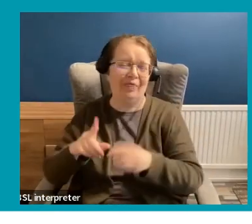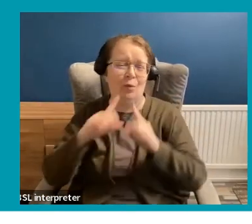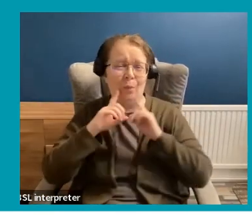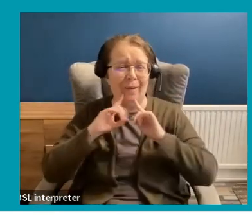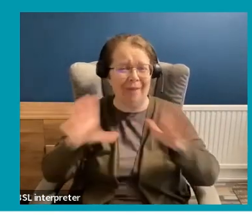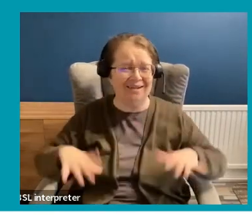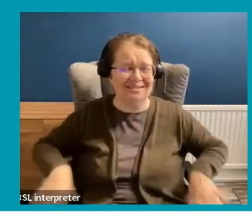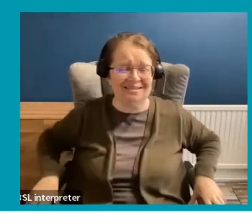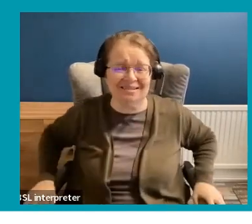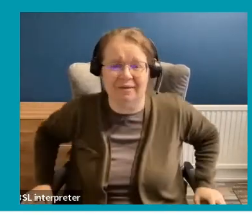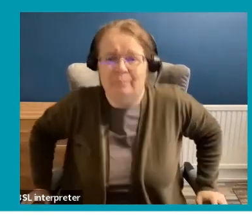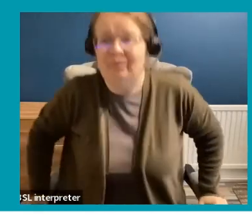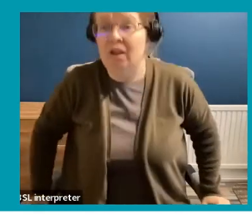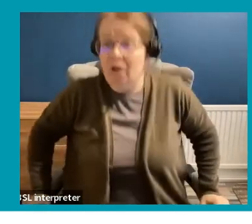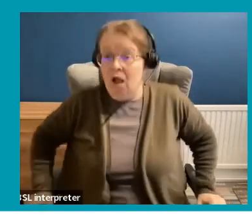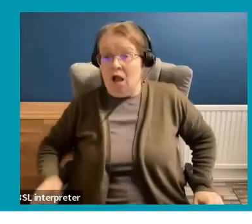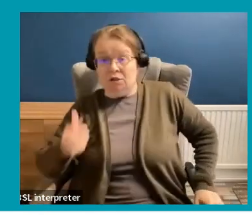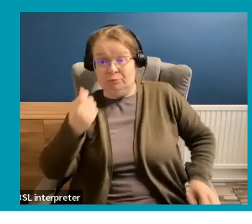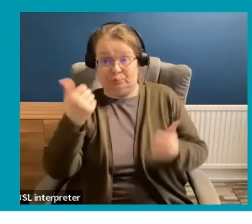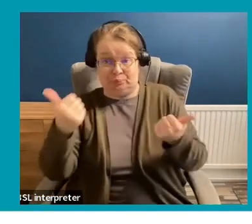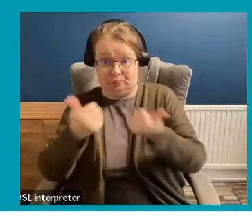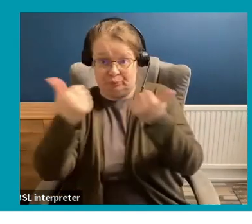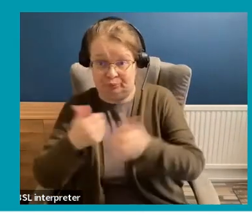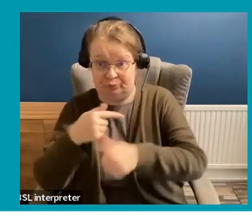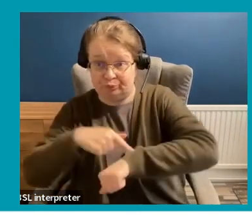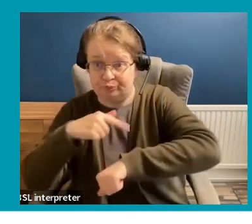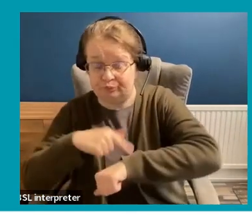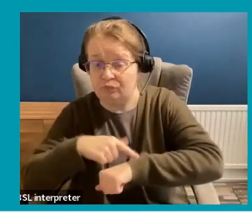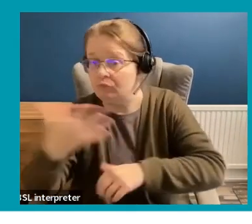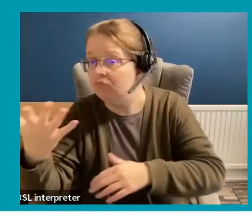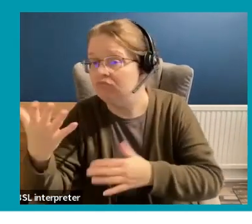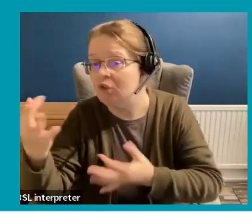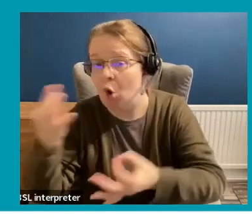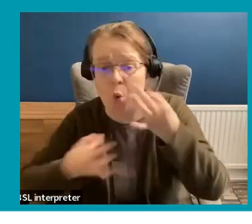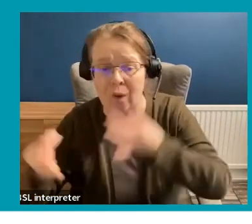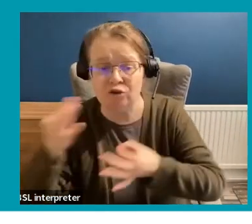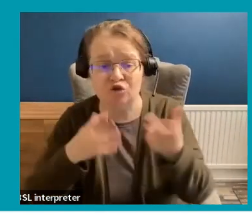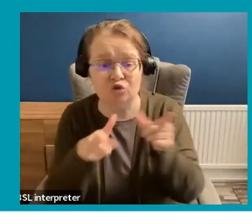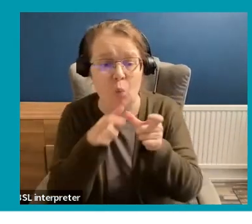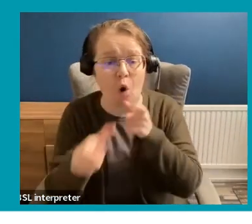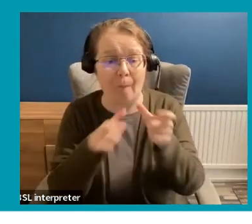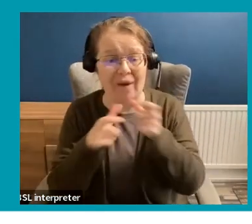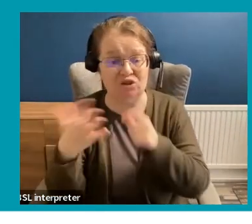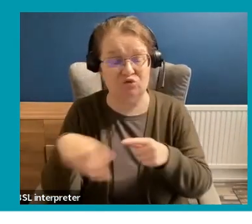Well, we are coming up to the hour. Are there any questions or comments from everyone, anyone else on the call?